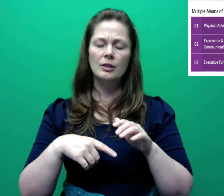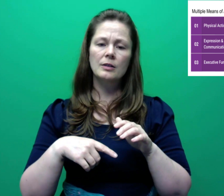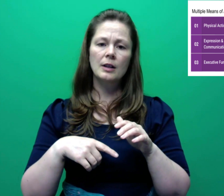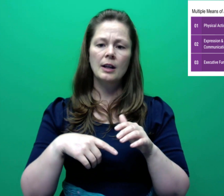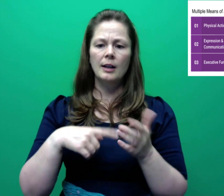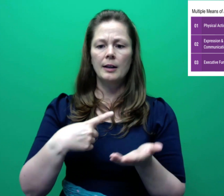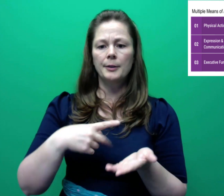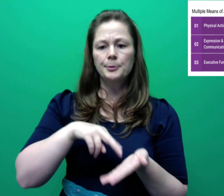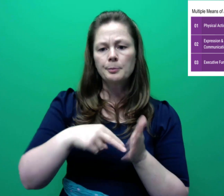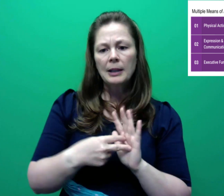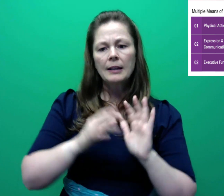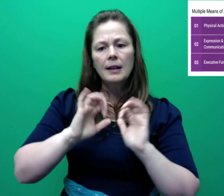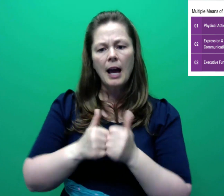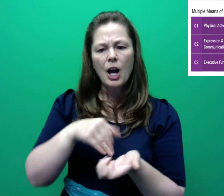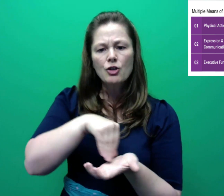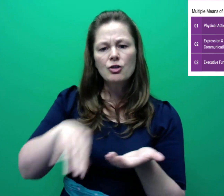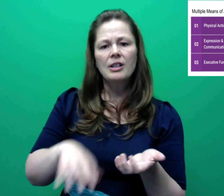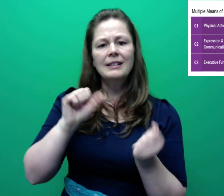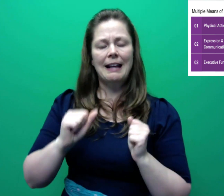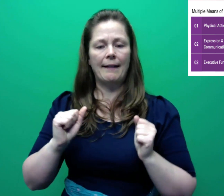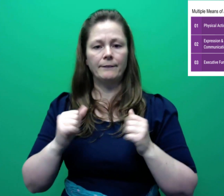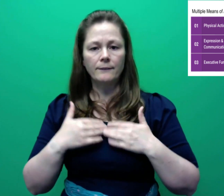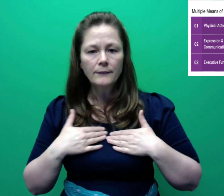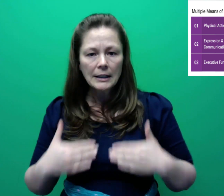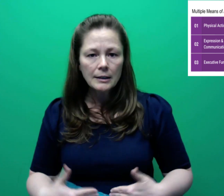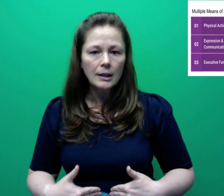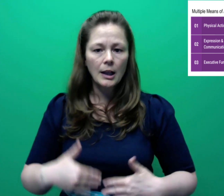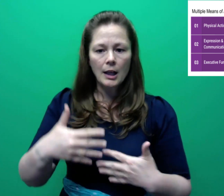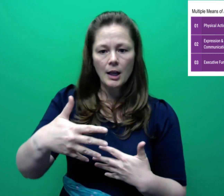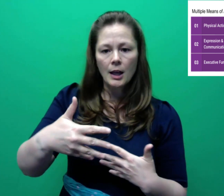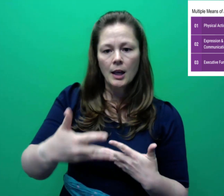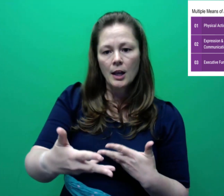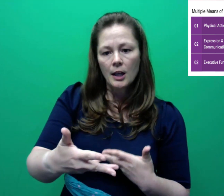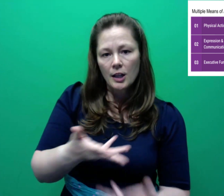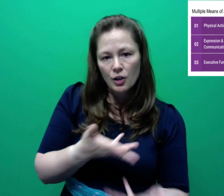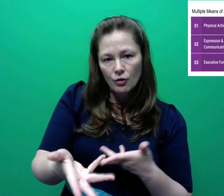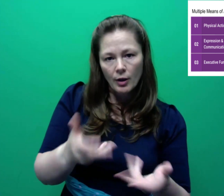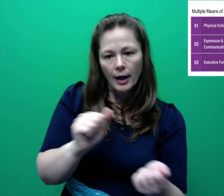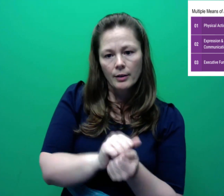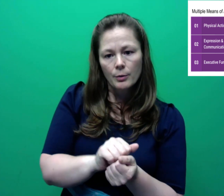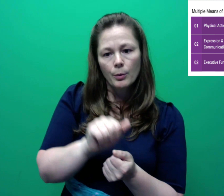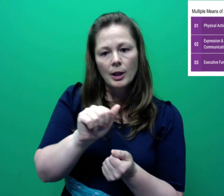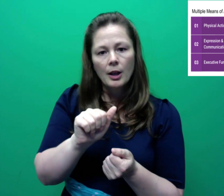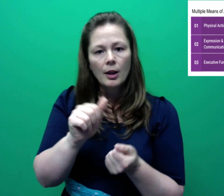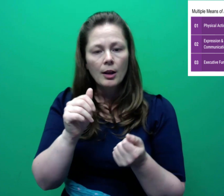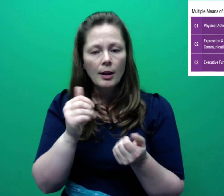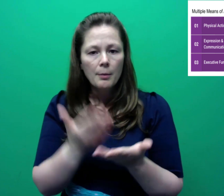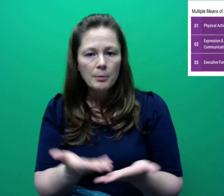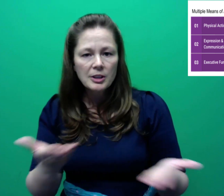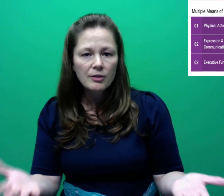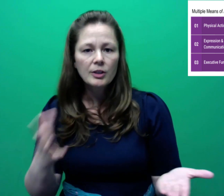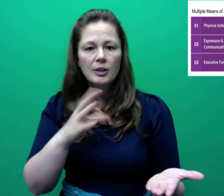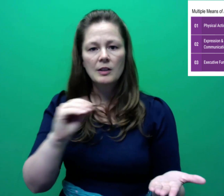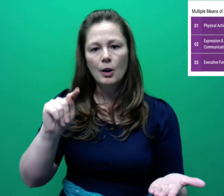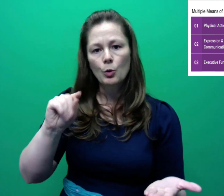Physical action refers to how students can physically interact with tools and